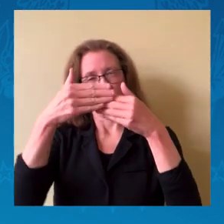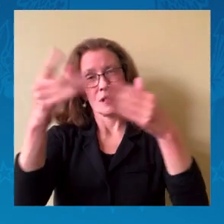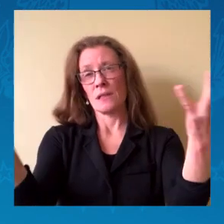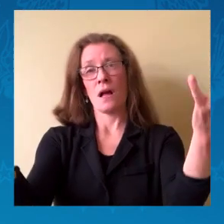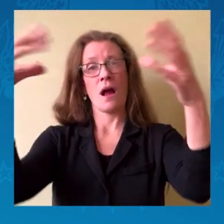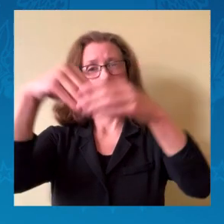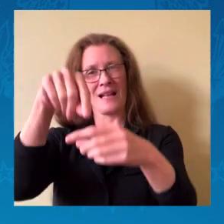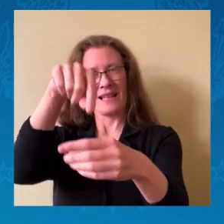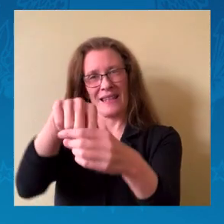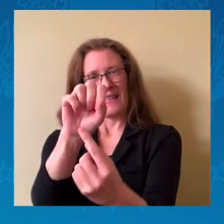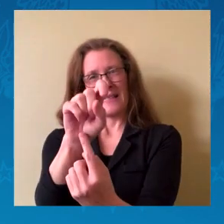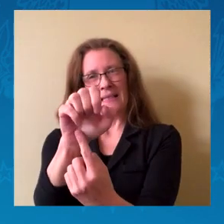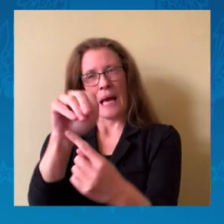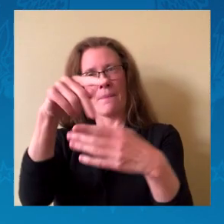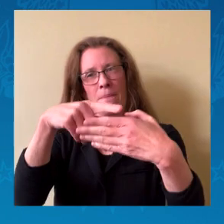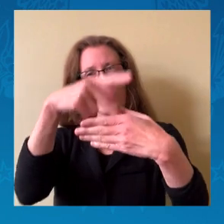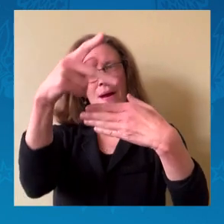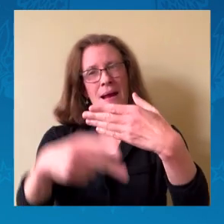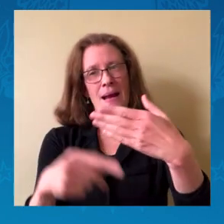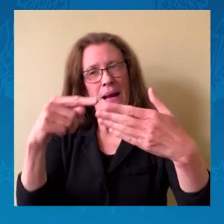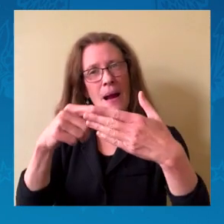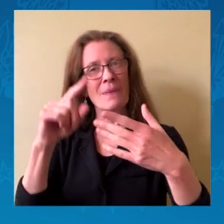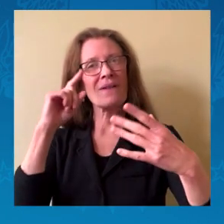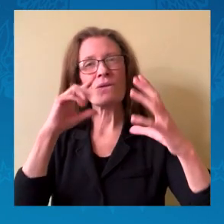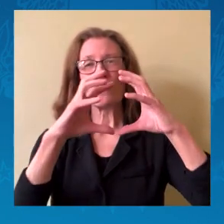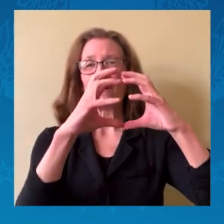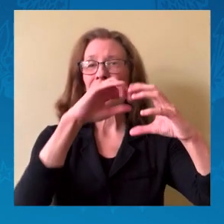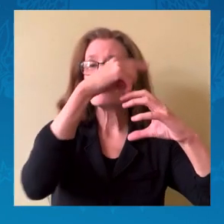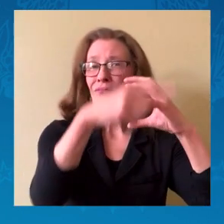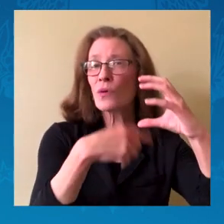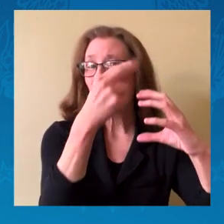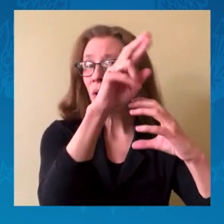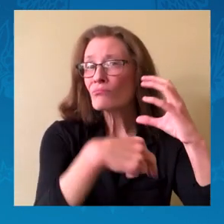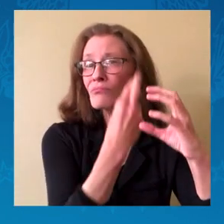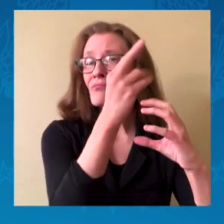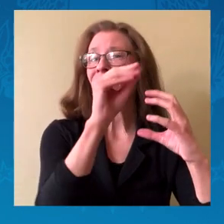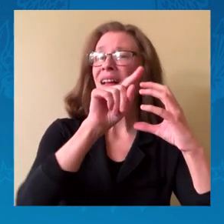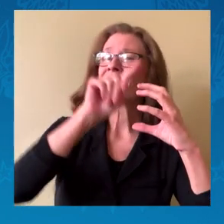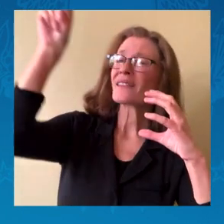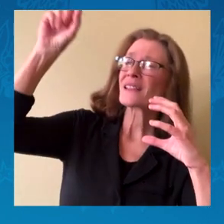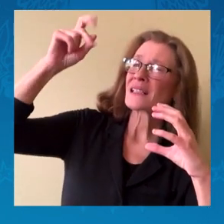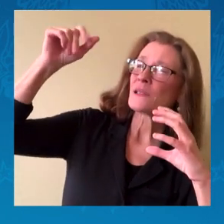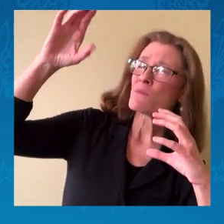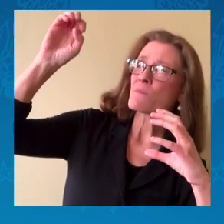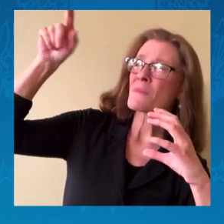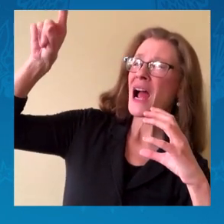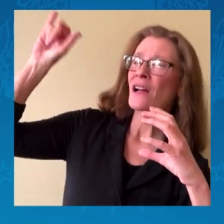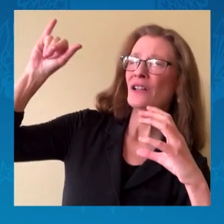U.S. Space Command and U.S. Space Force have initiated exciting new programs and tapped into existing programs